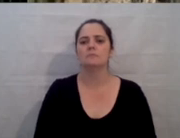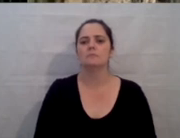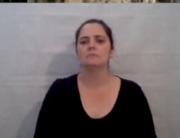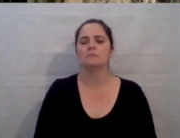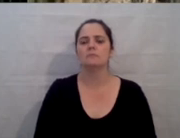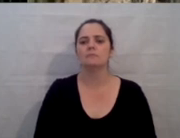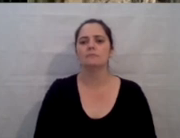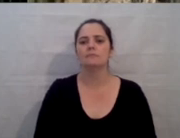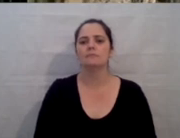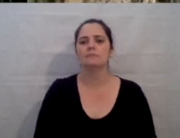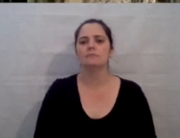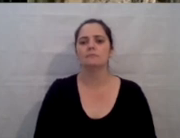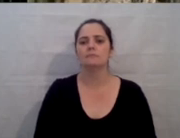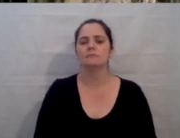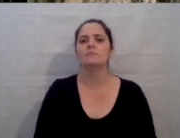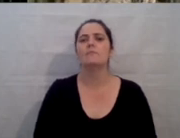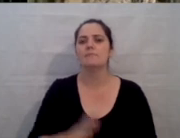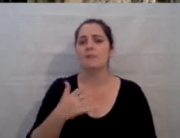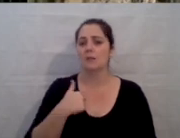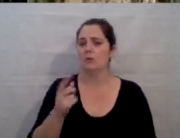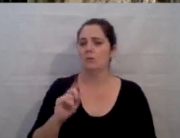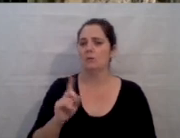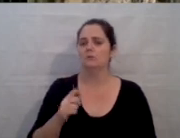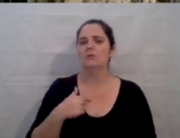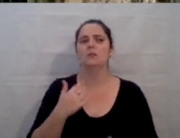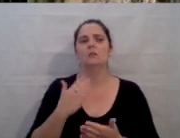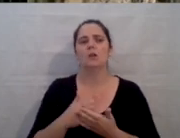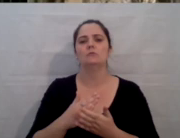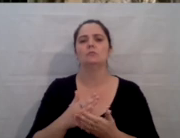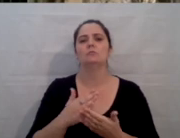So what I’m doing is being really selective, that's the key word here.